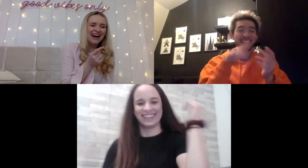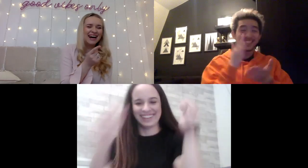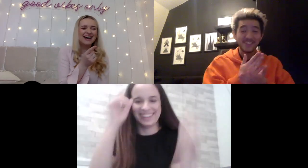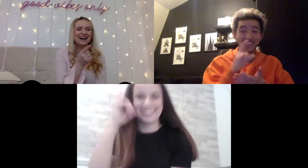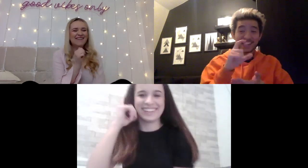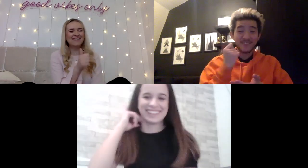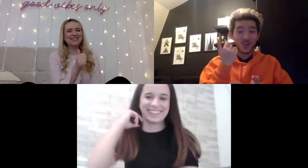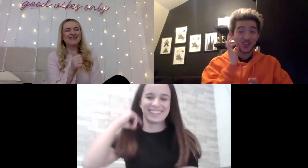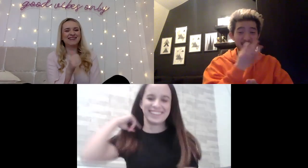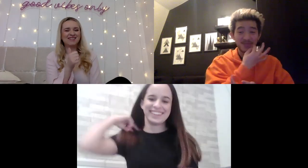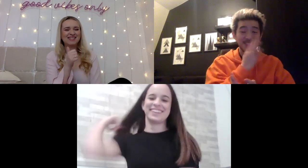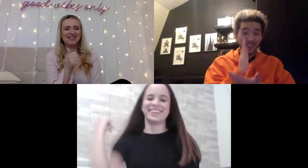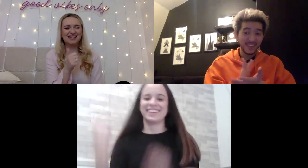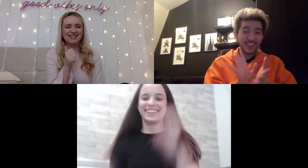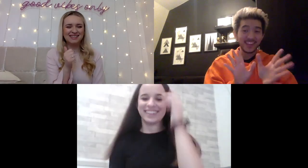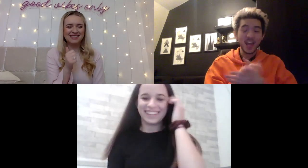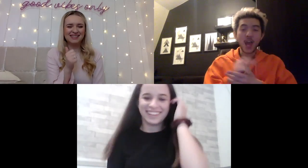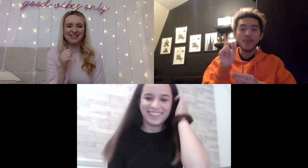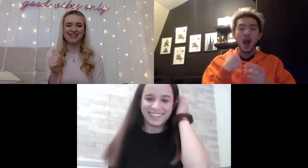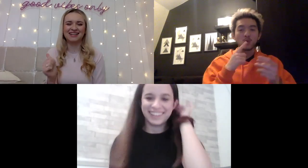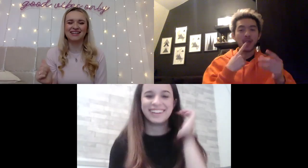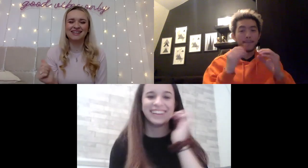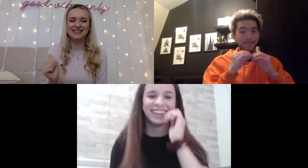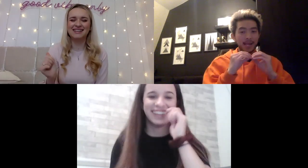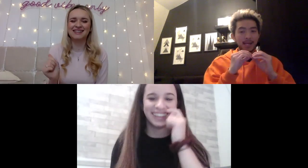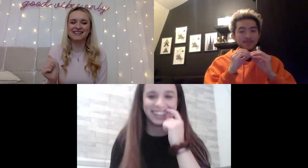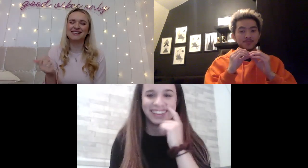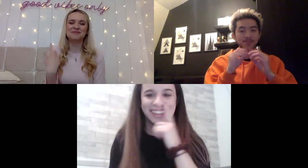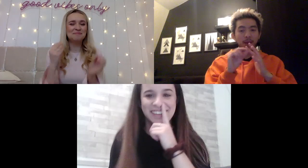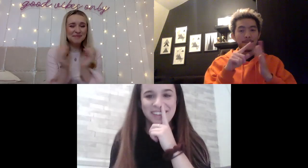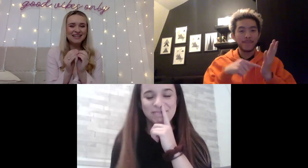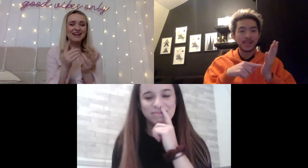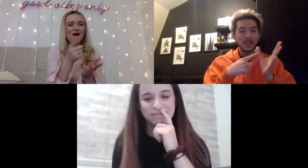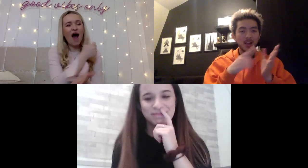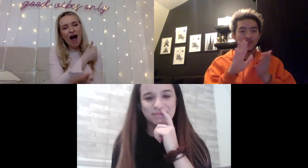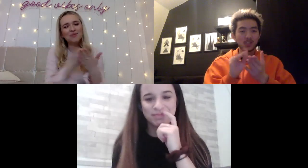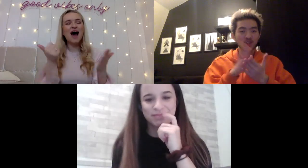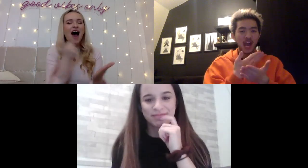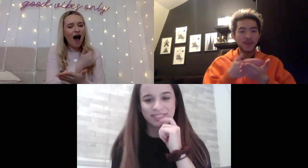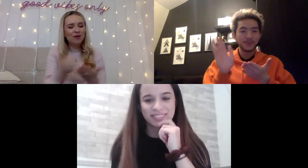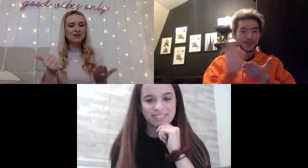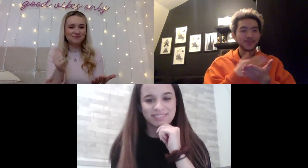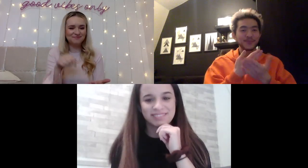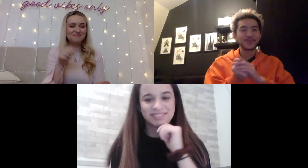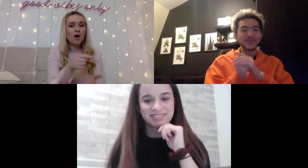B: 'C' is definitely for Jasmine! I'm going to pick 'B' Jas: I pick 'B'